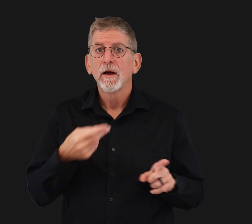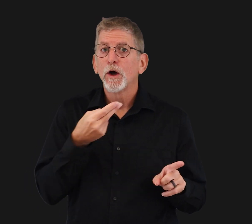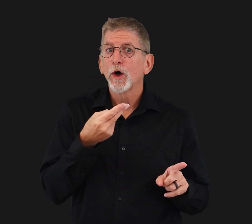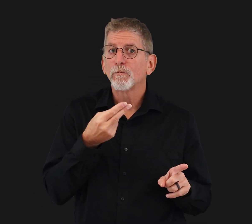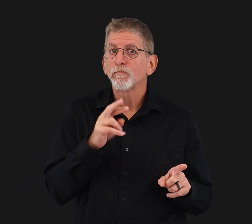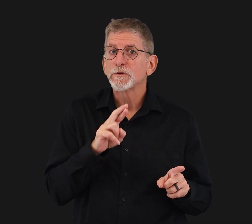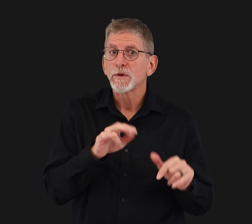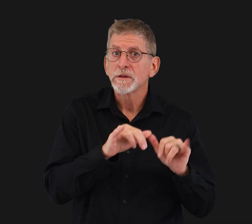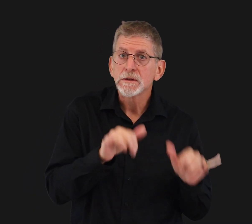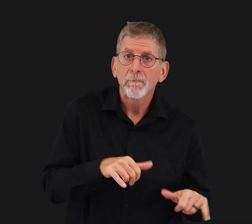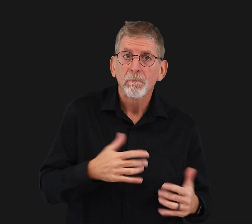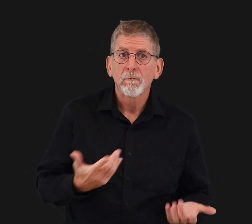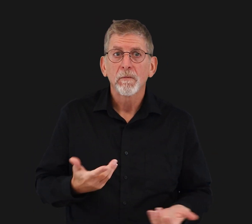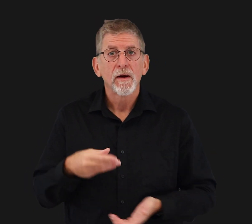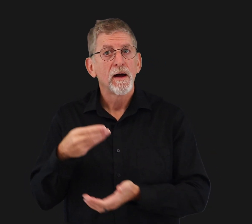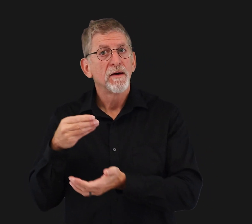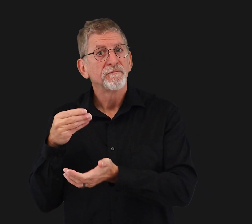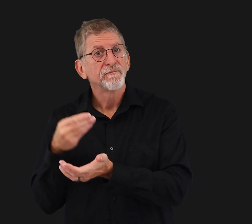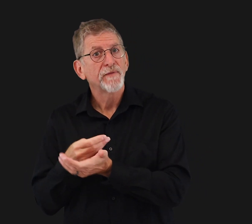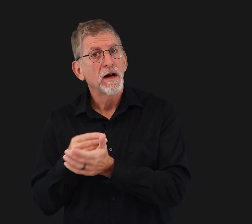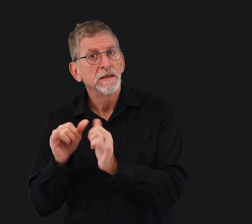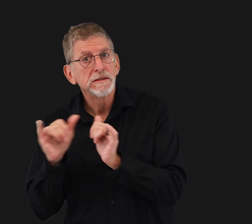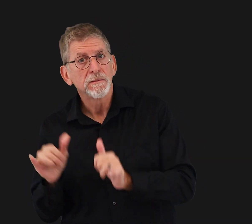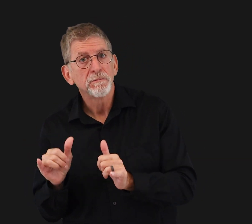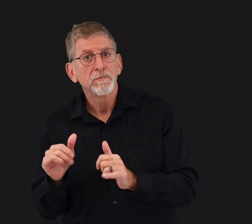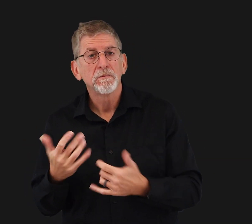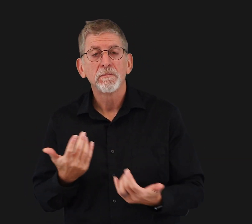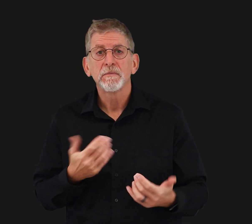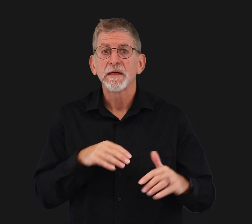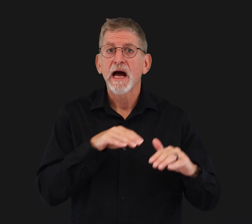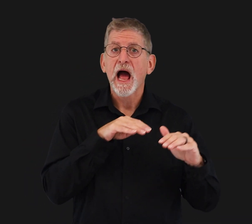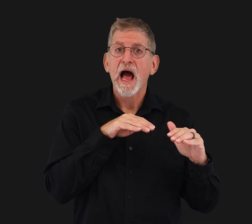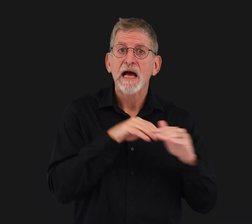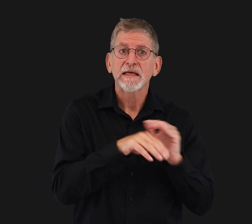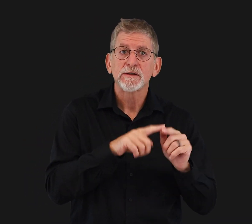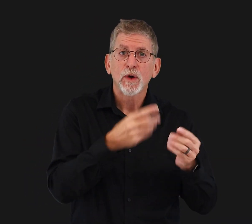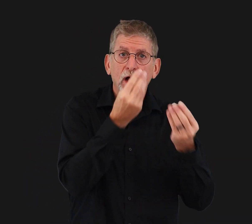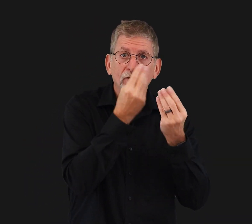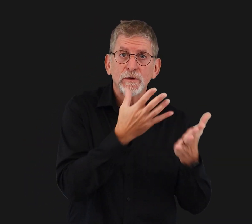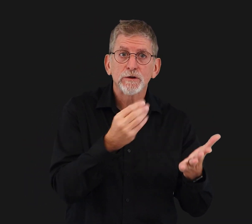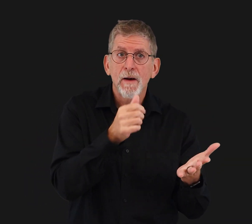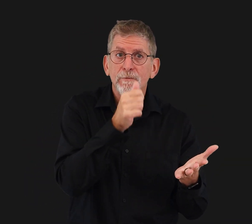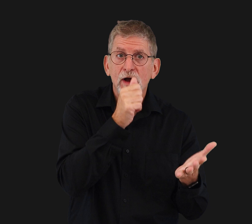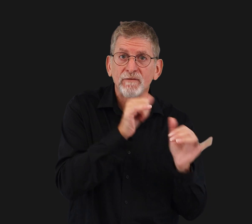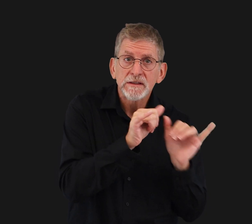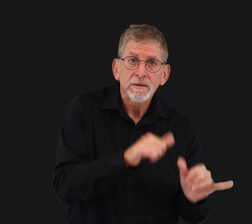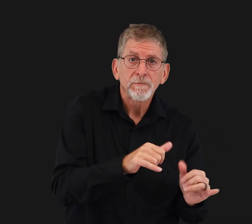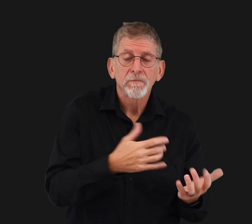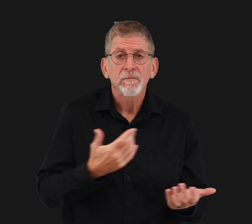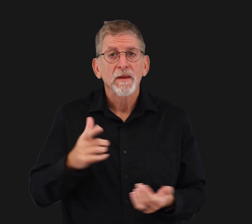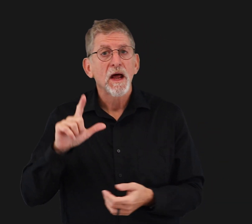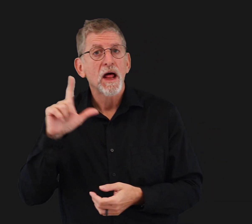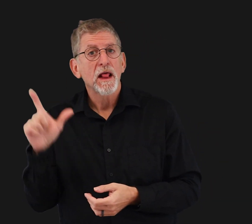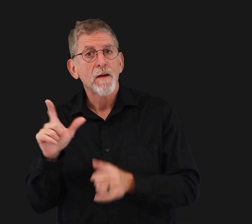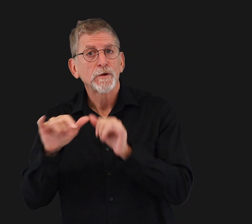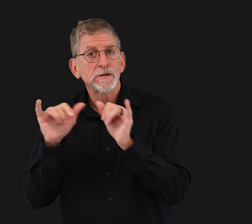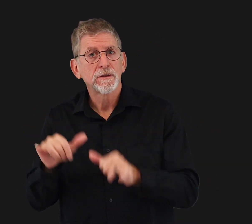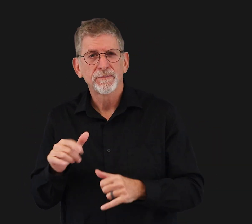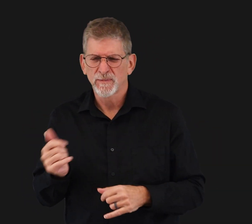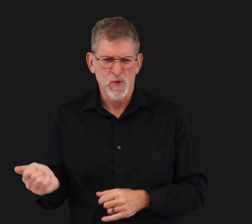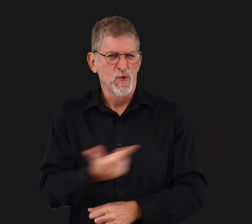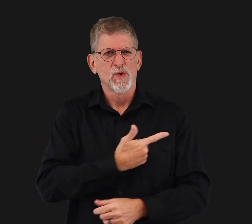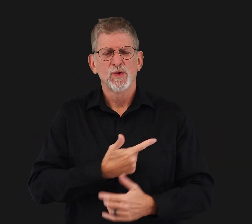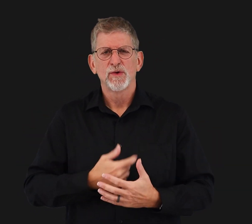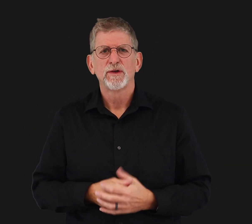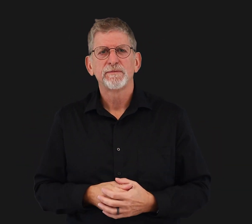human resource systems, financial systems, access to information and privacy system and library system).